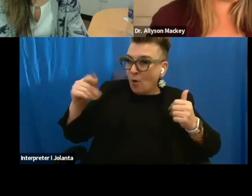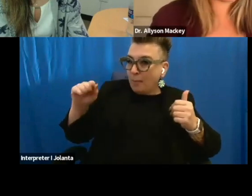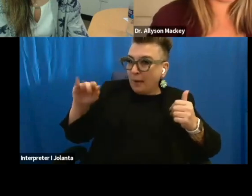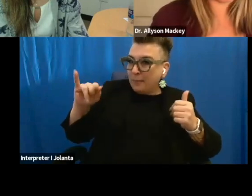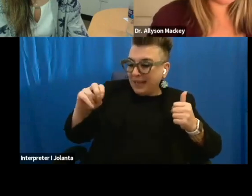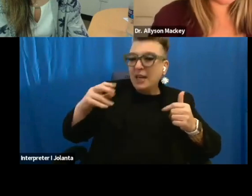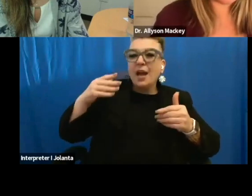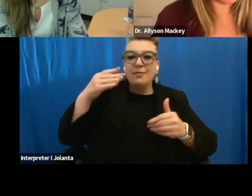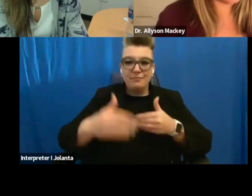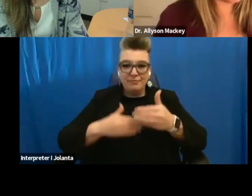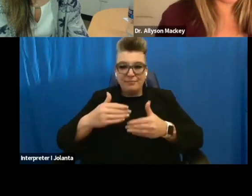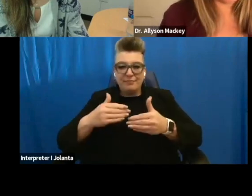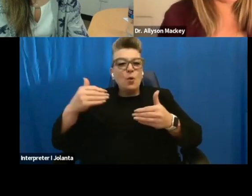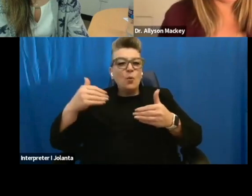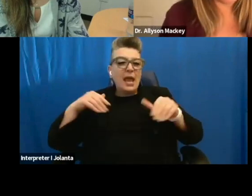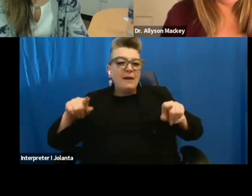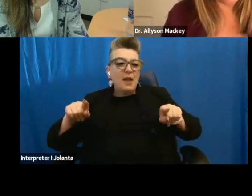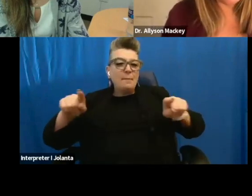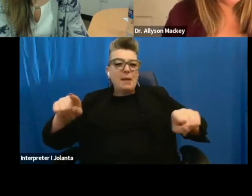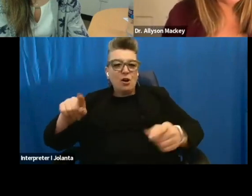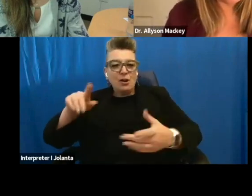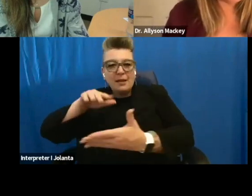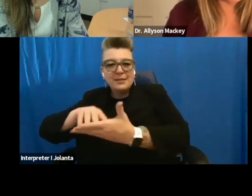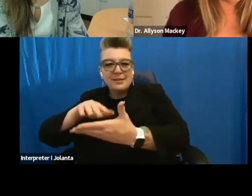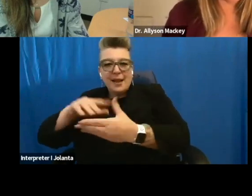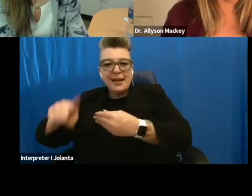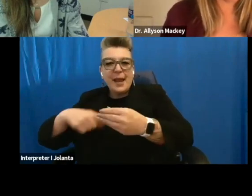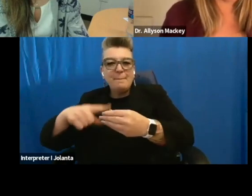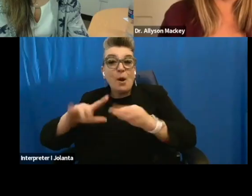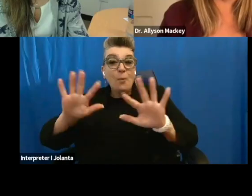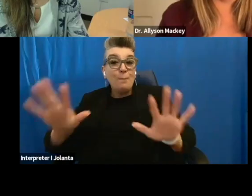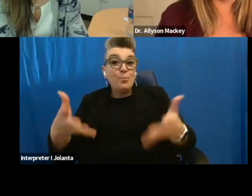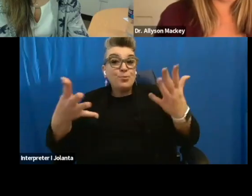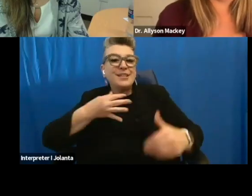work on boosting curiosity and it's the same kind of thing right you don't want curiosity